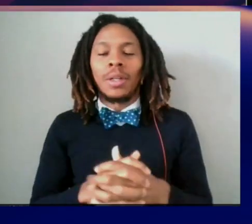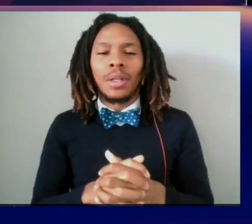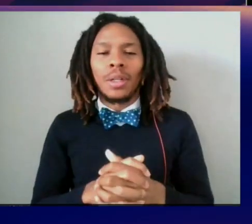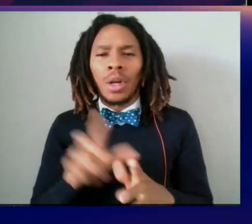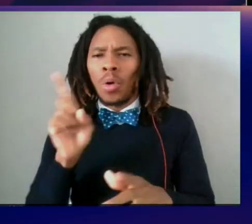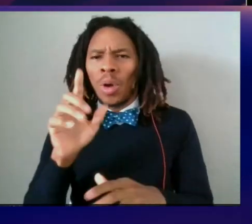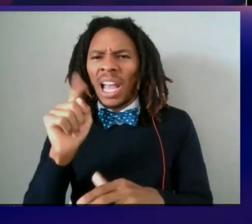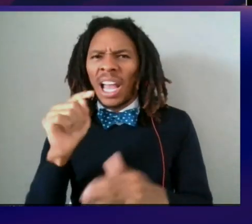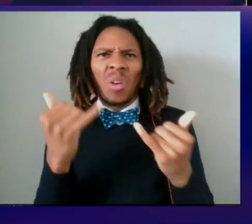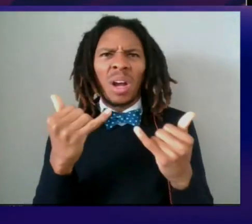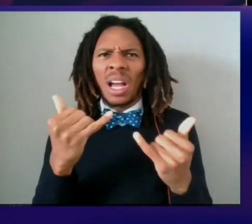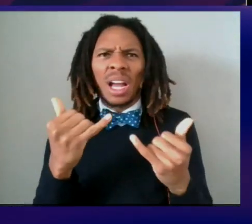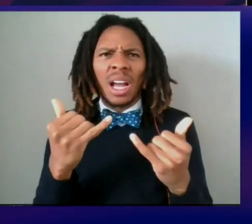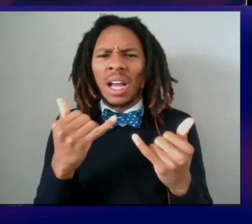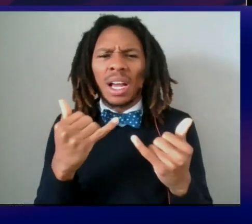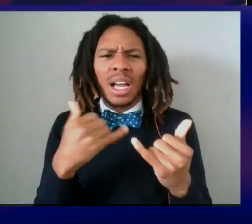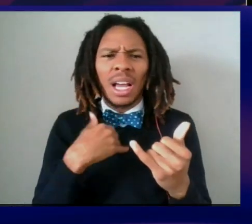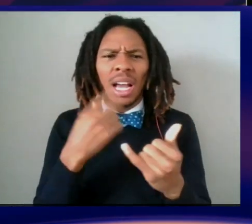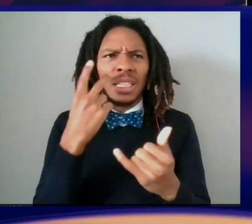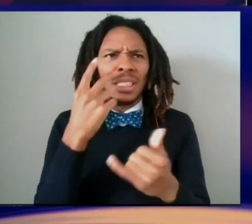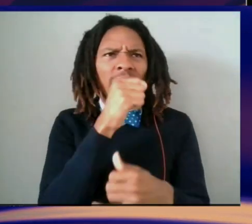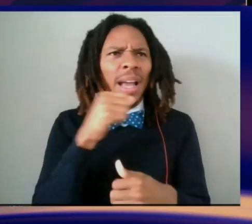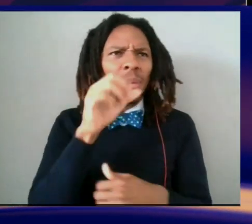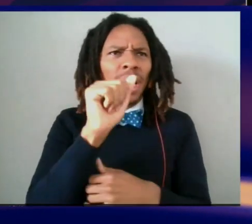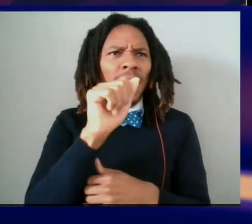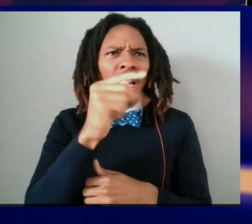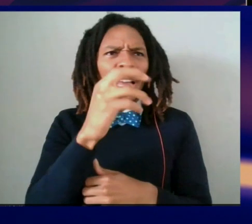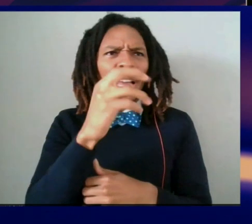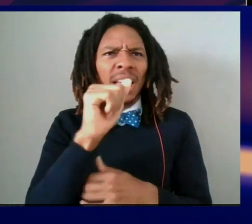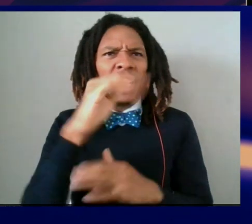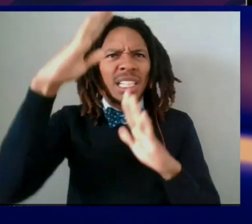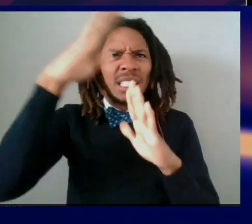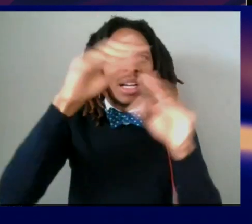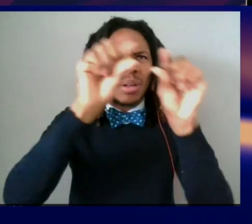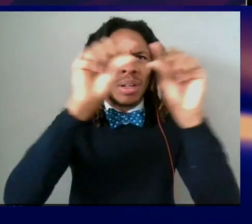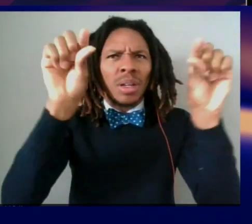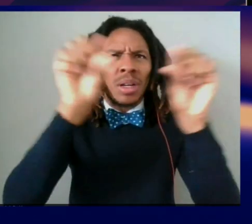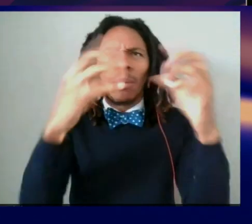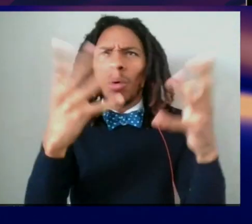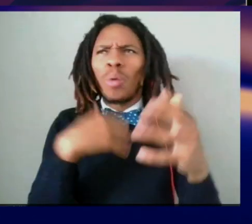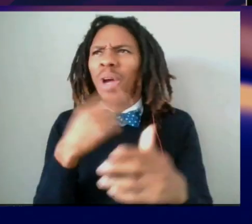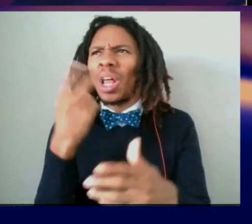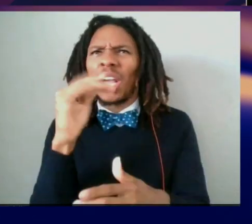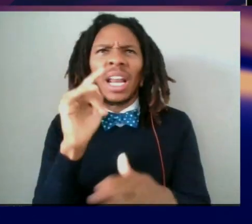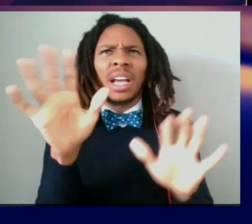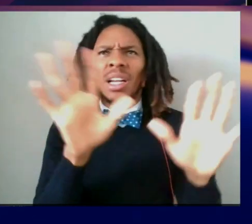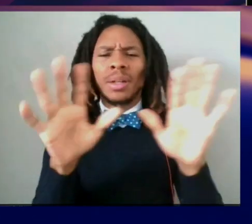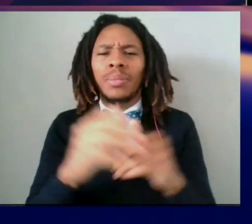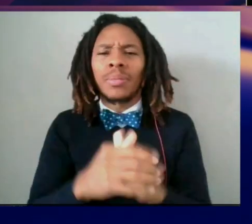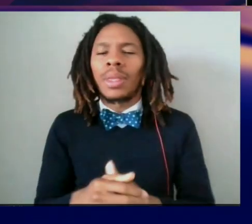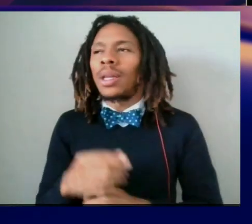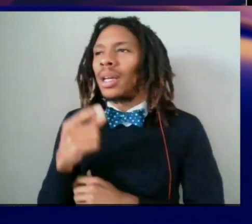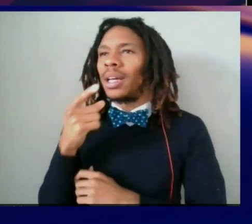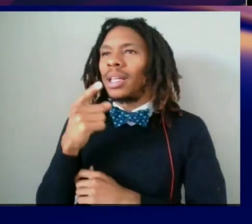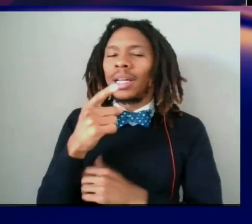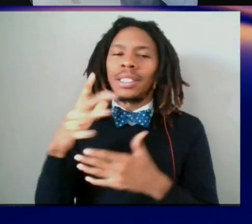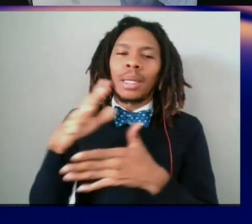So I see Amazon Athena listed at the top but what are we actually looking at here? So this is sort to the primary interface for Athena, right?